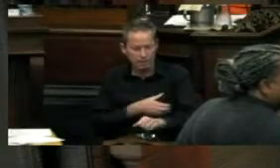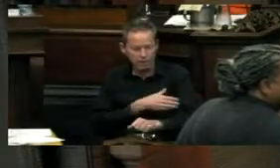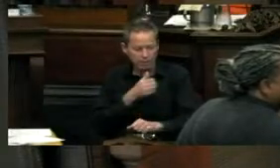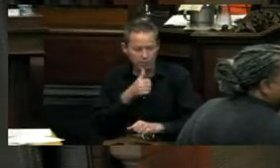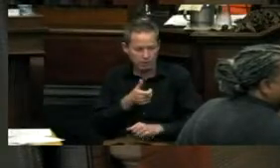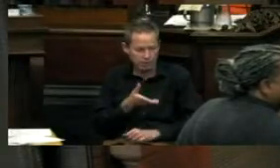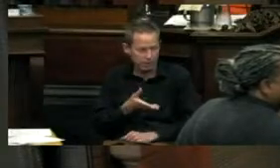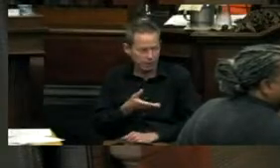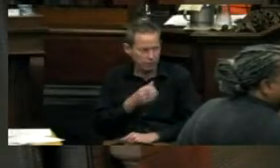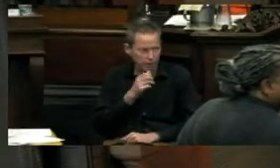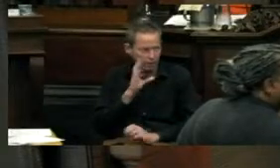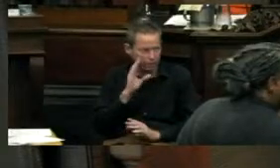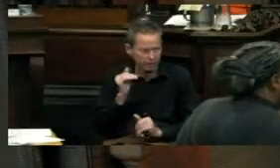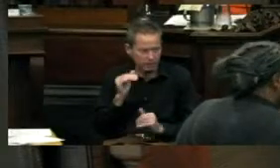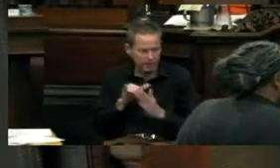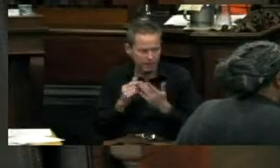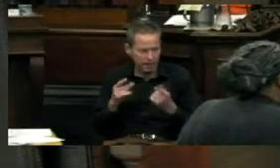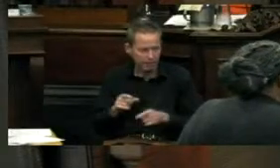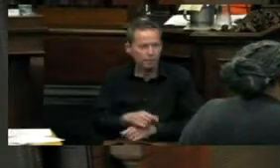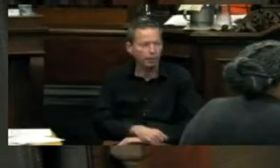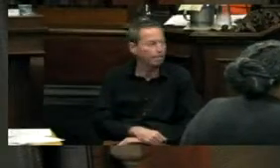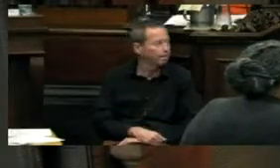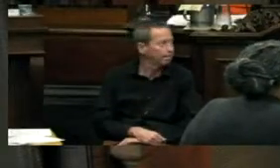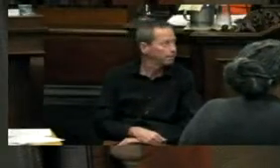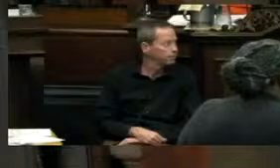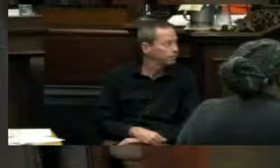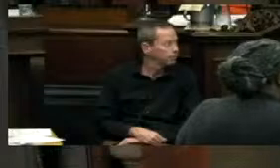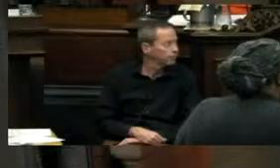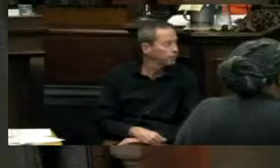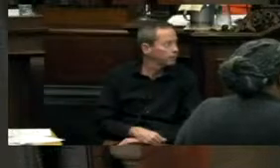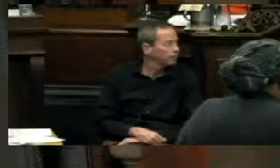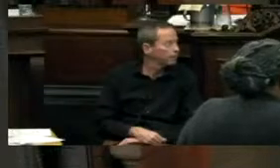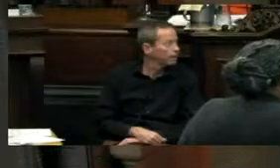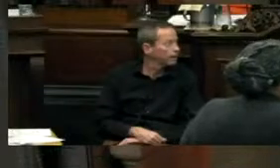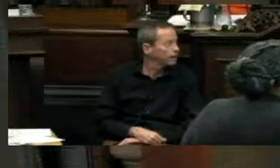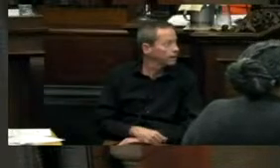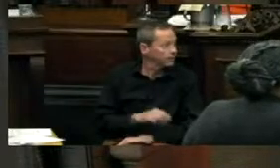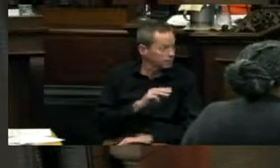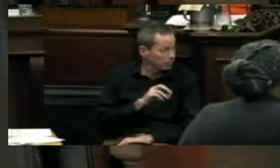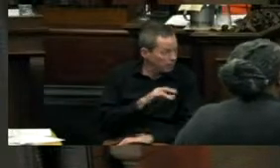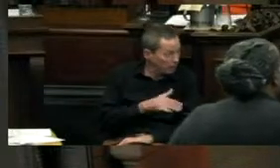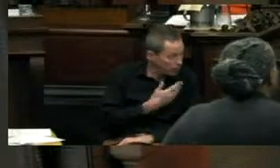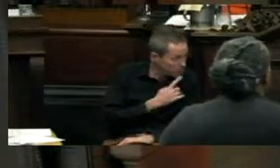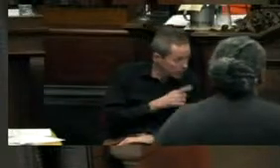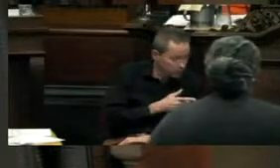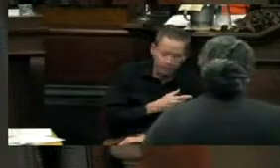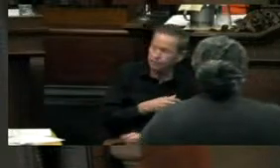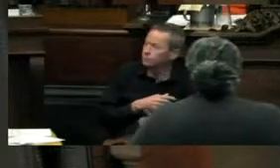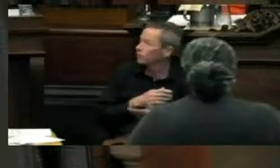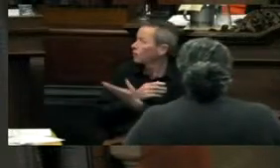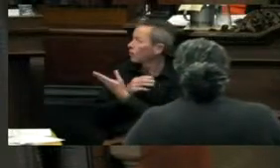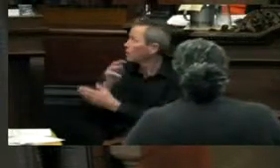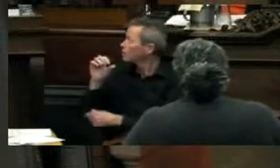Locust Club suit concerning PAB disciplinary powers. That wasn't an element. So I don't expect